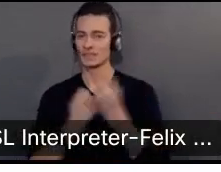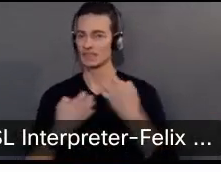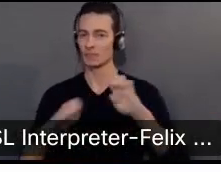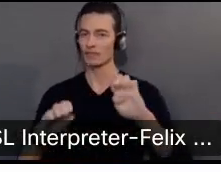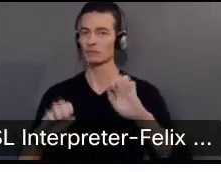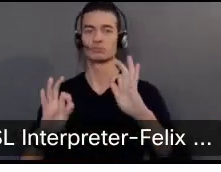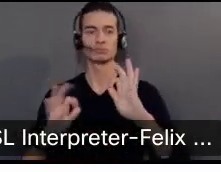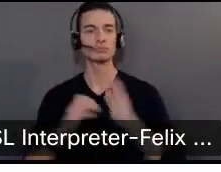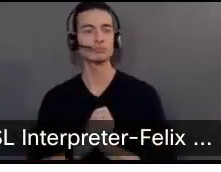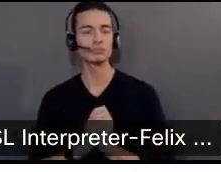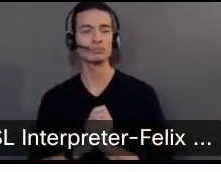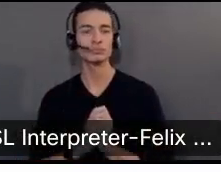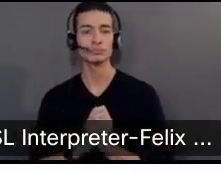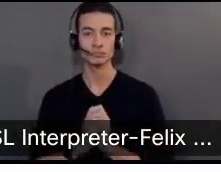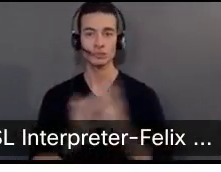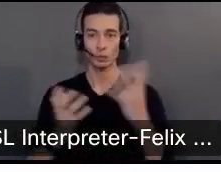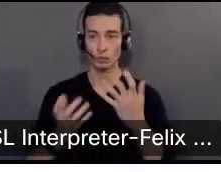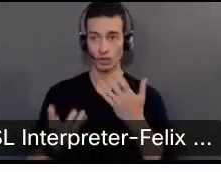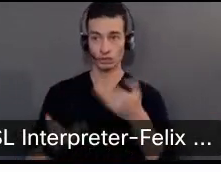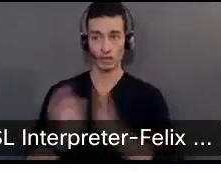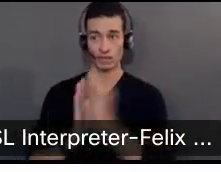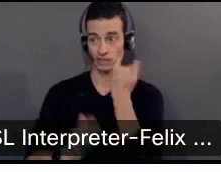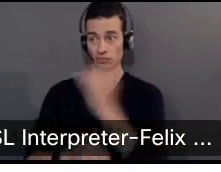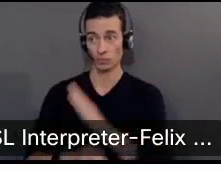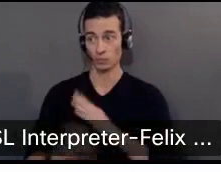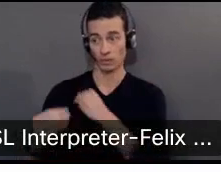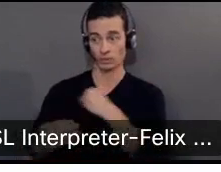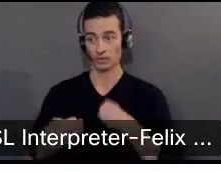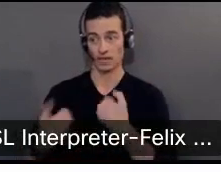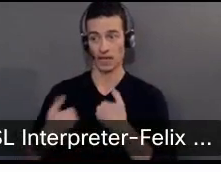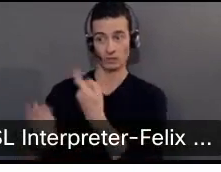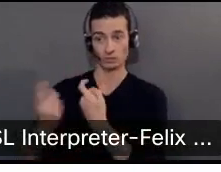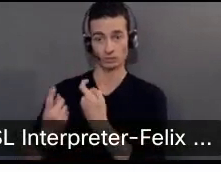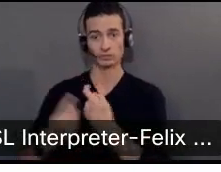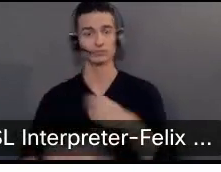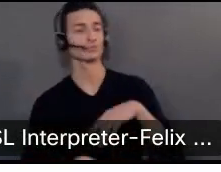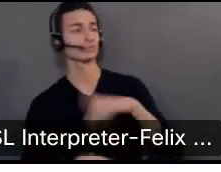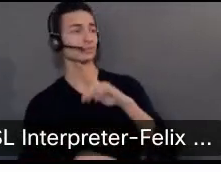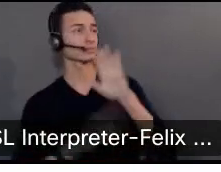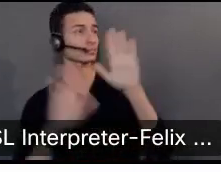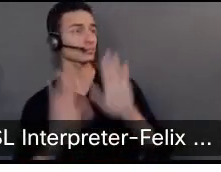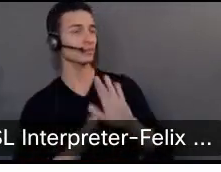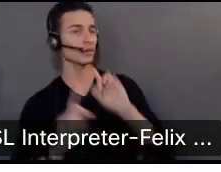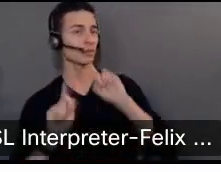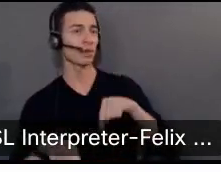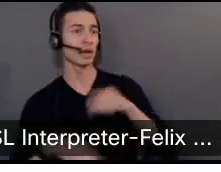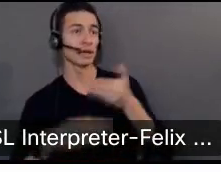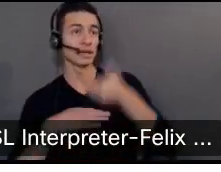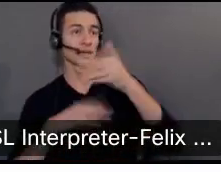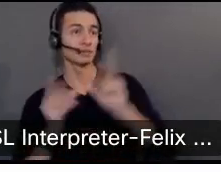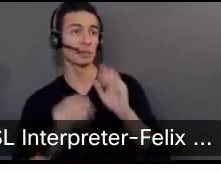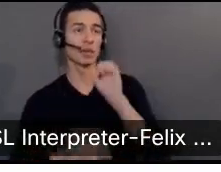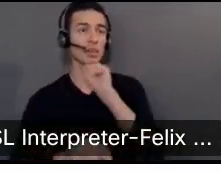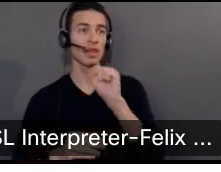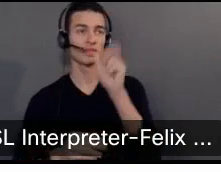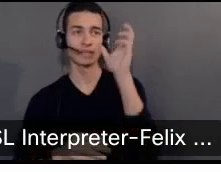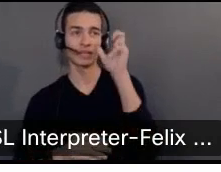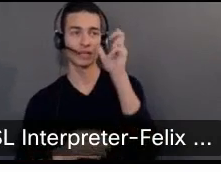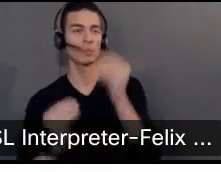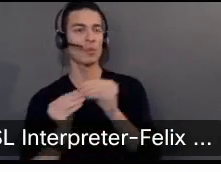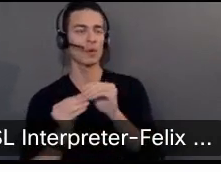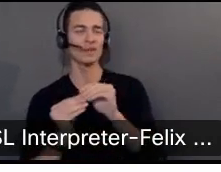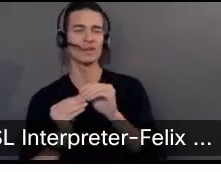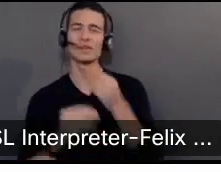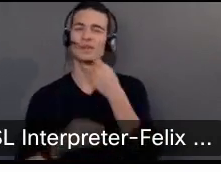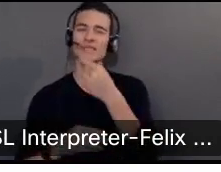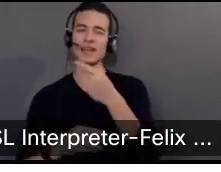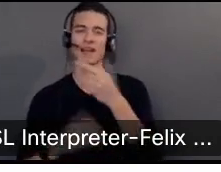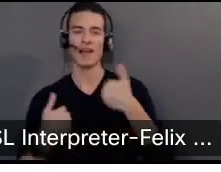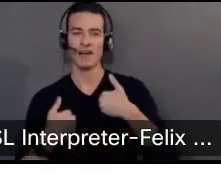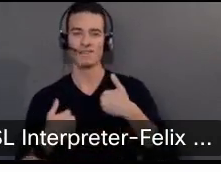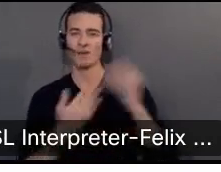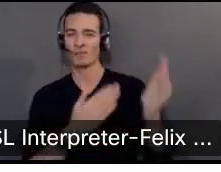If you want to ask if there any questions from our board members report on our next meeting, I'd love to hear more about the master plan that's being developed. So.